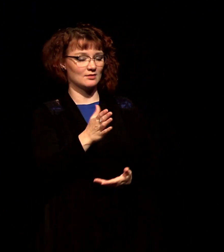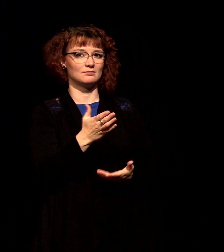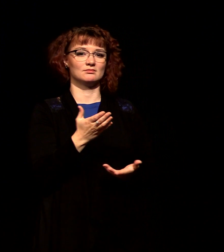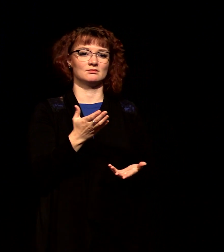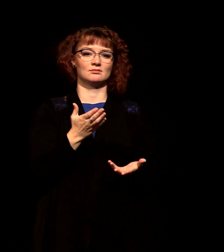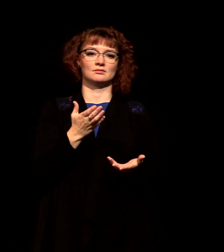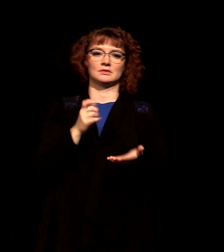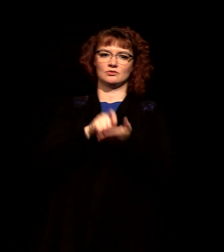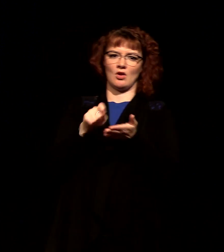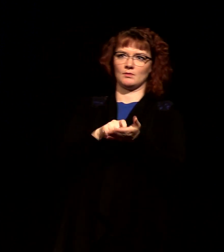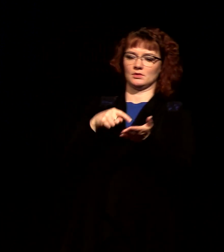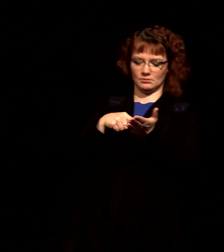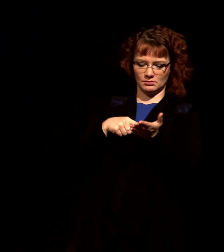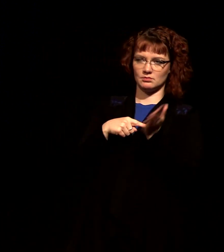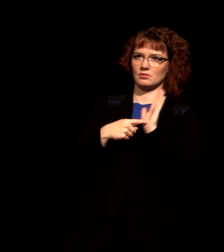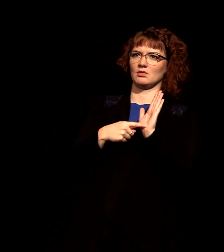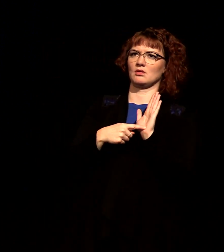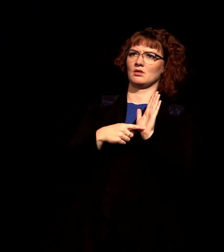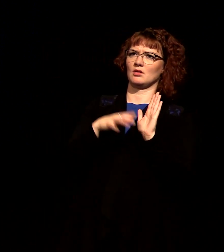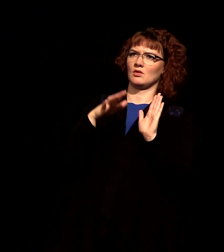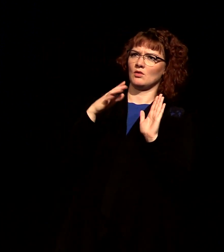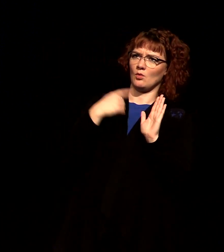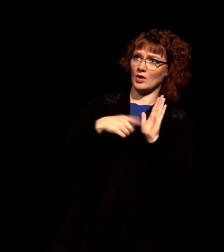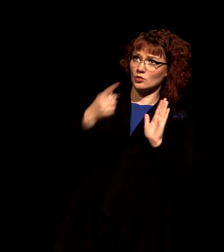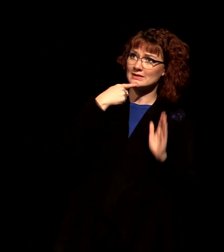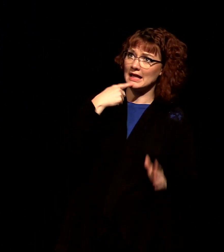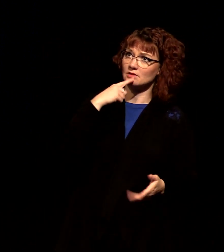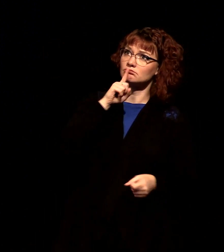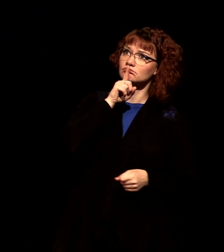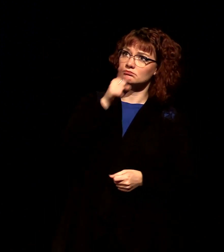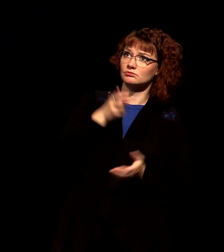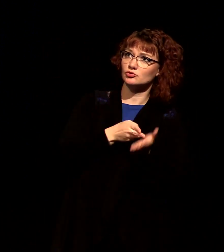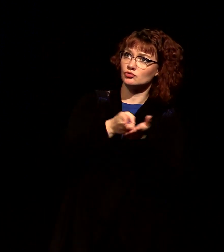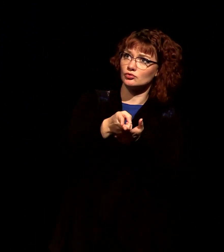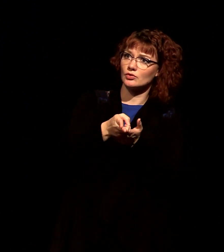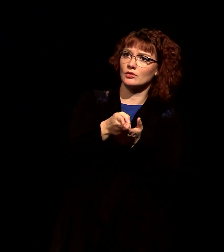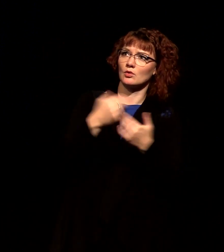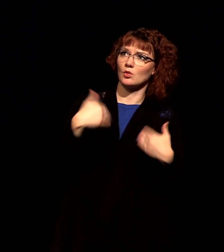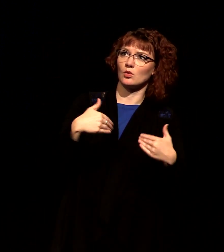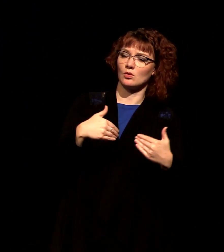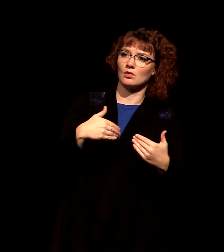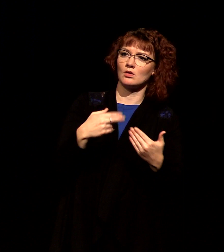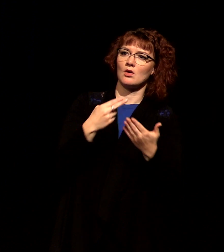Word is true. Your statutes are firm holiness adorns your house.